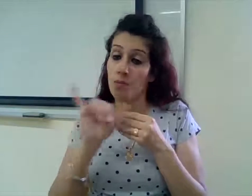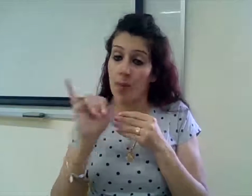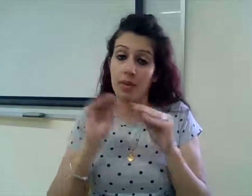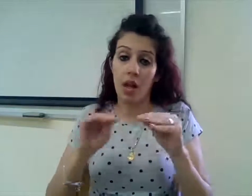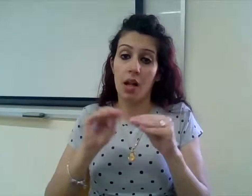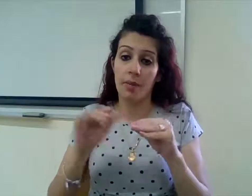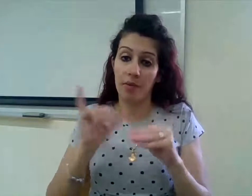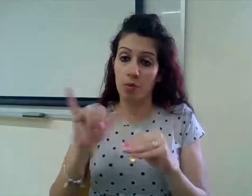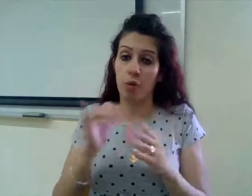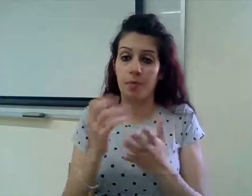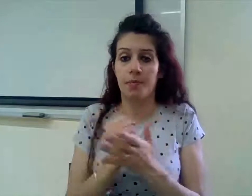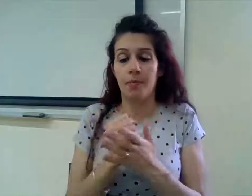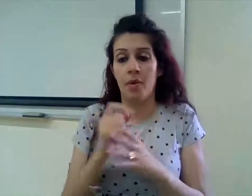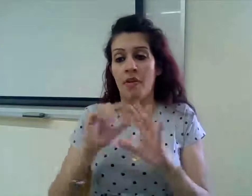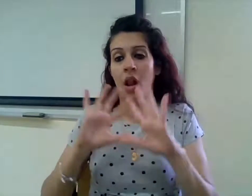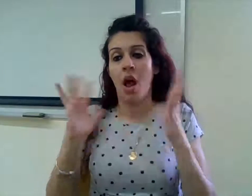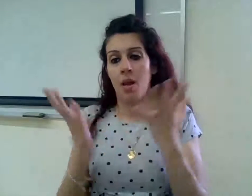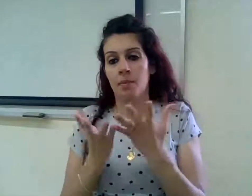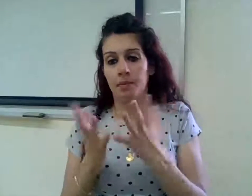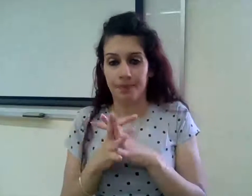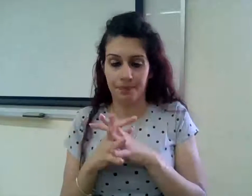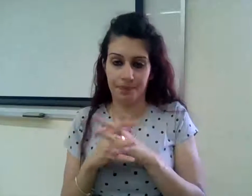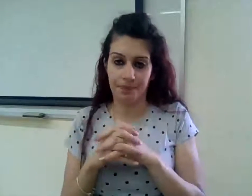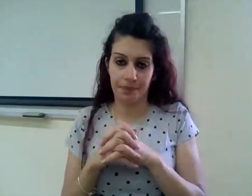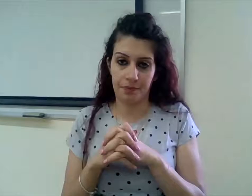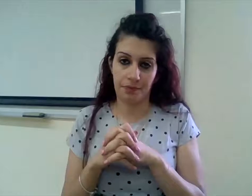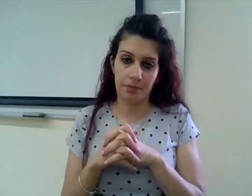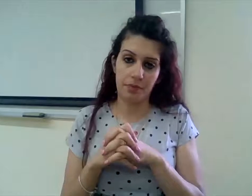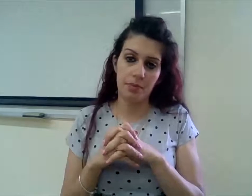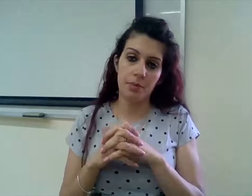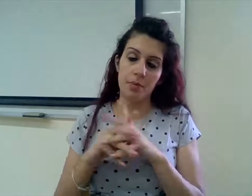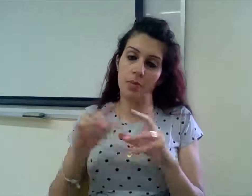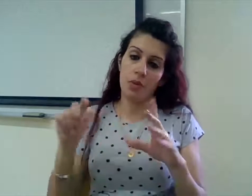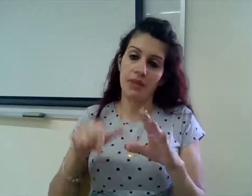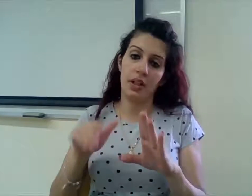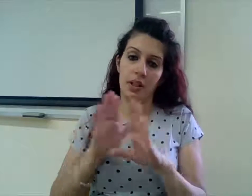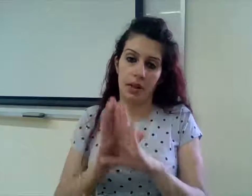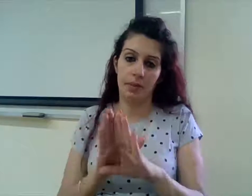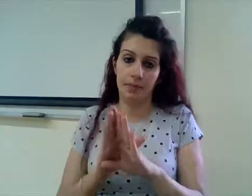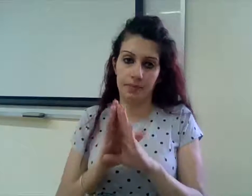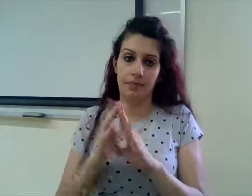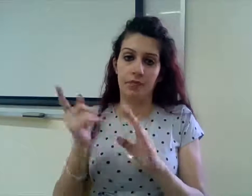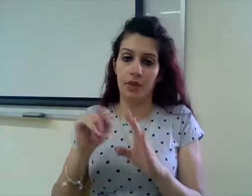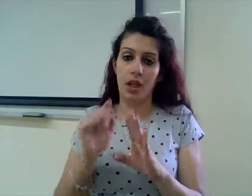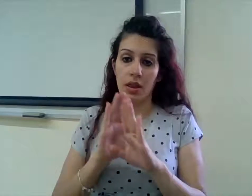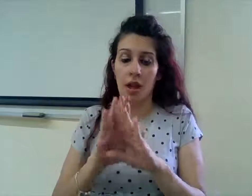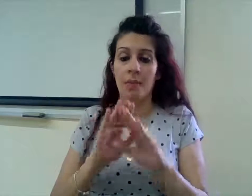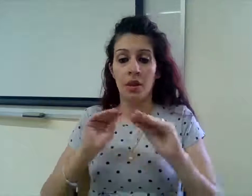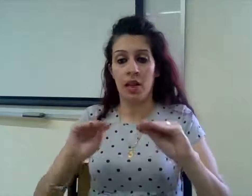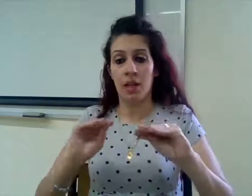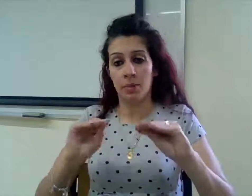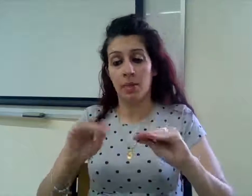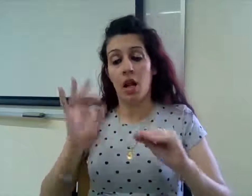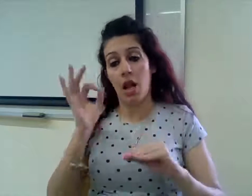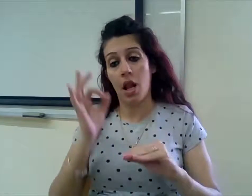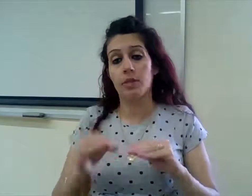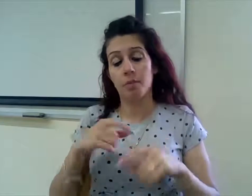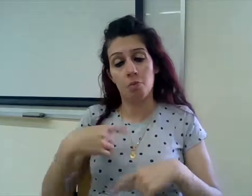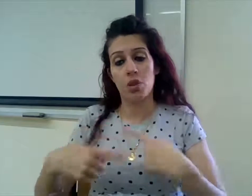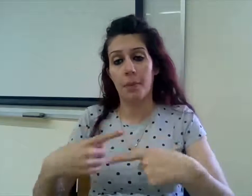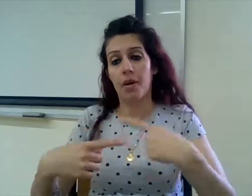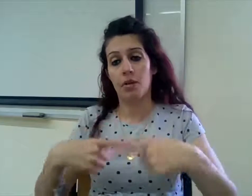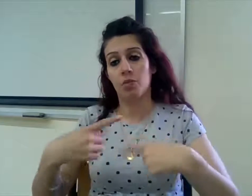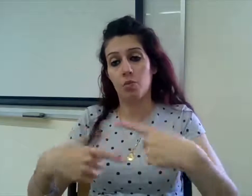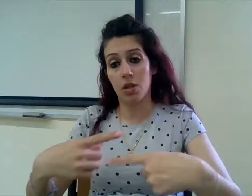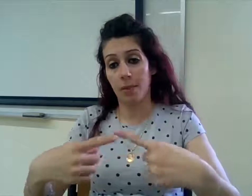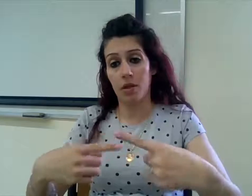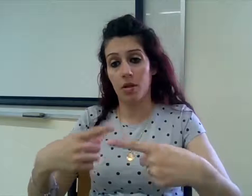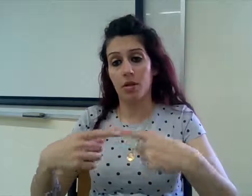of Education who admitted also last time already that she will also observe the